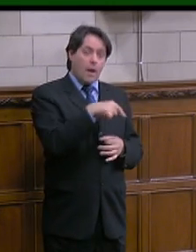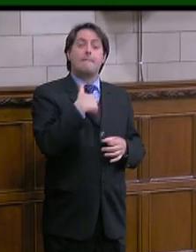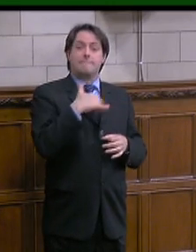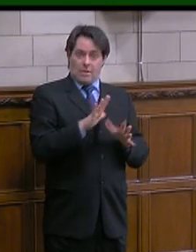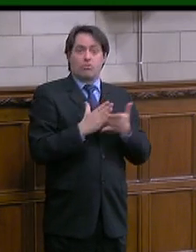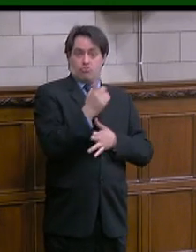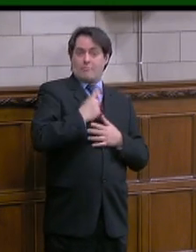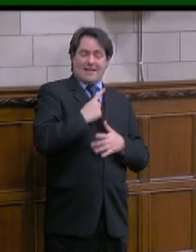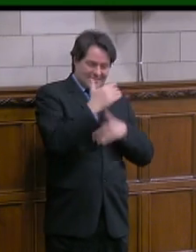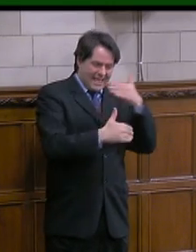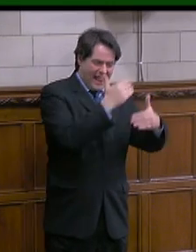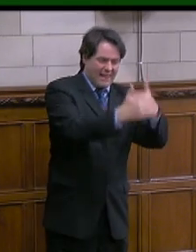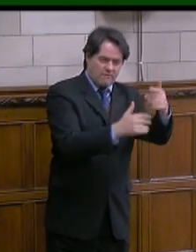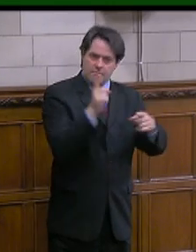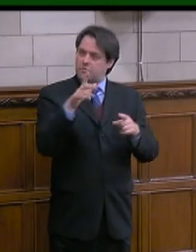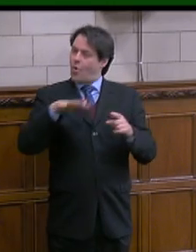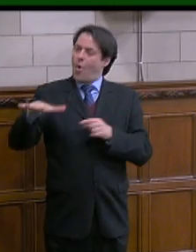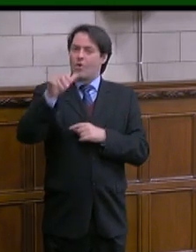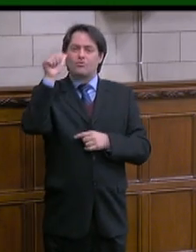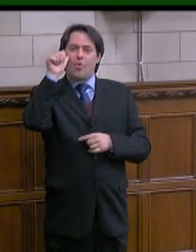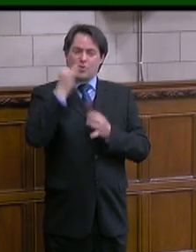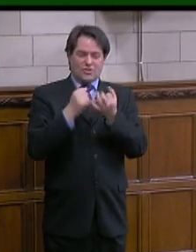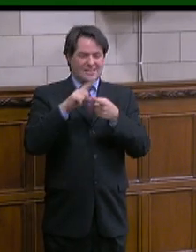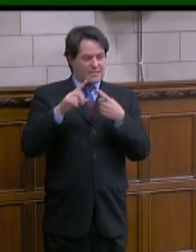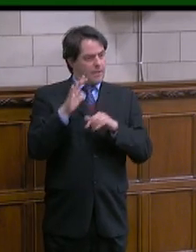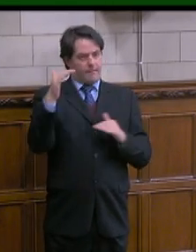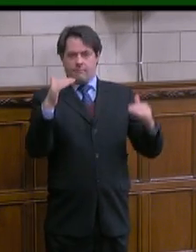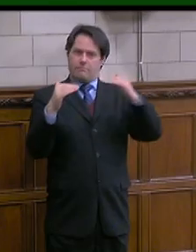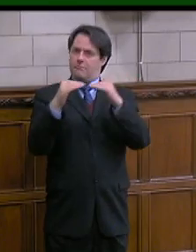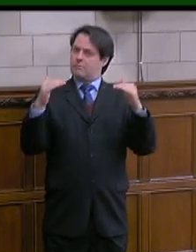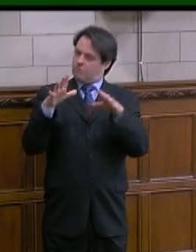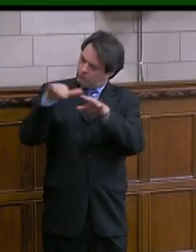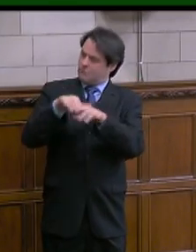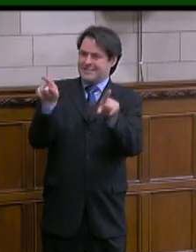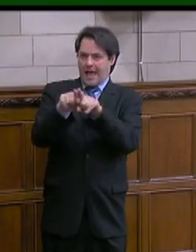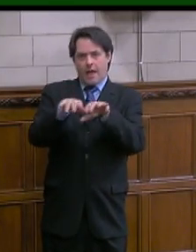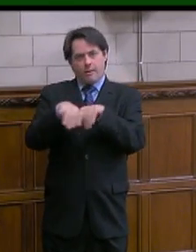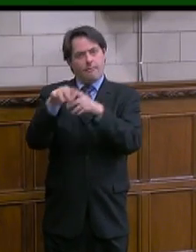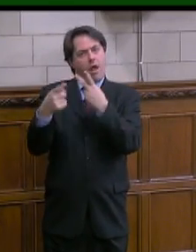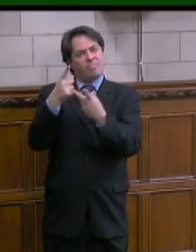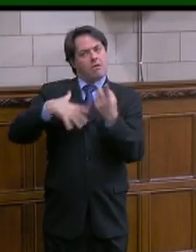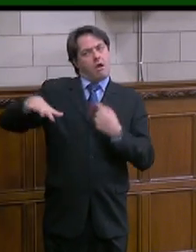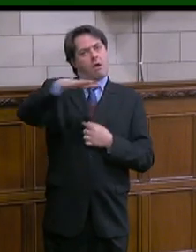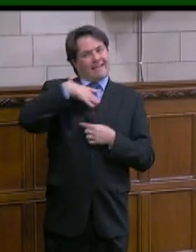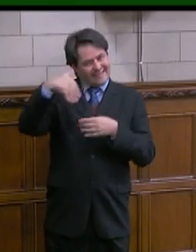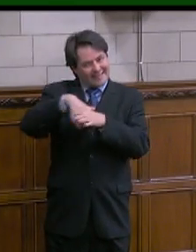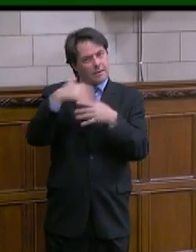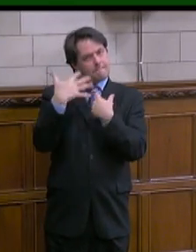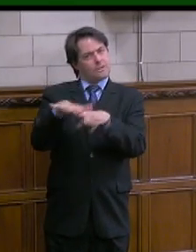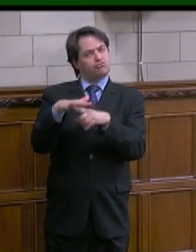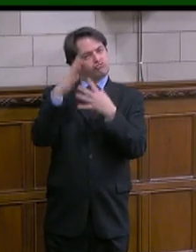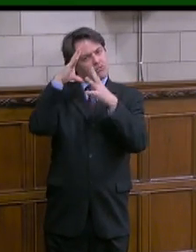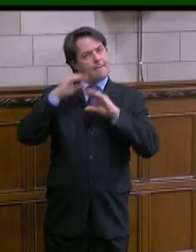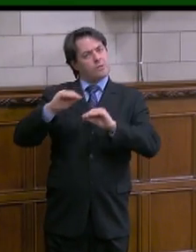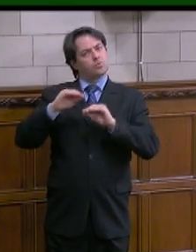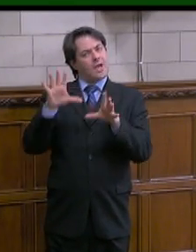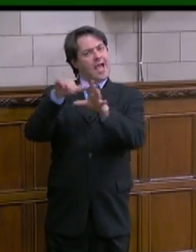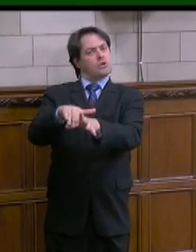GCSEs, putting it back in the mainstream of our education system.